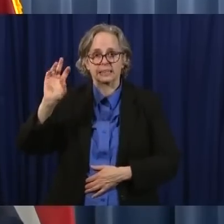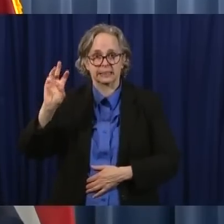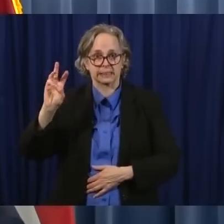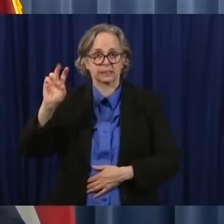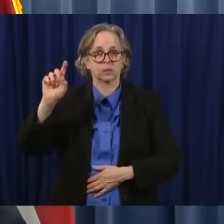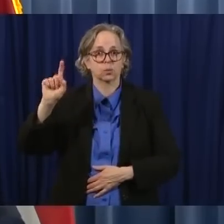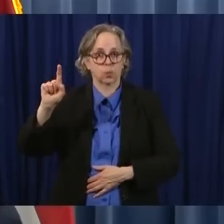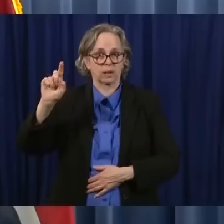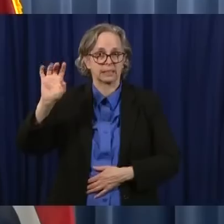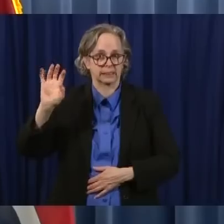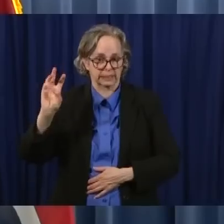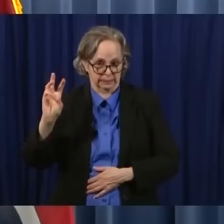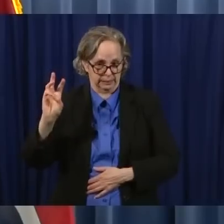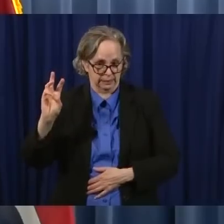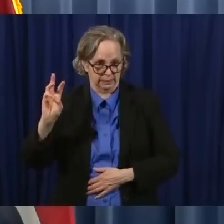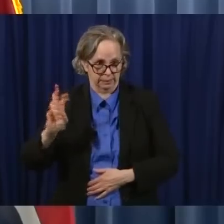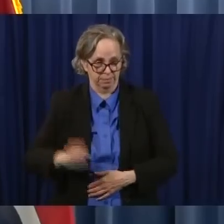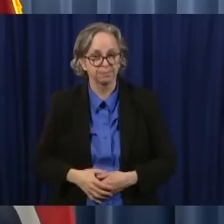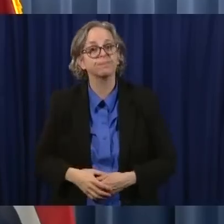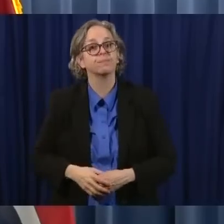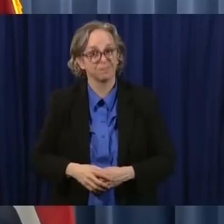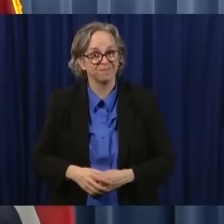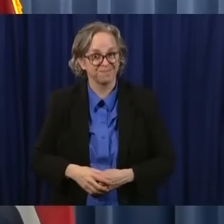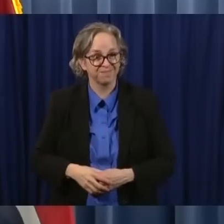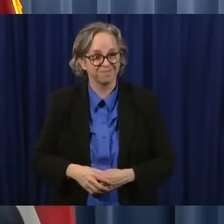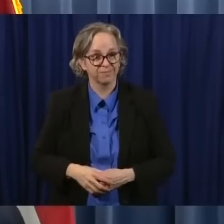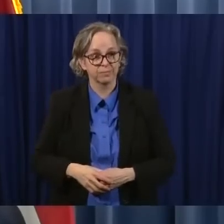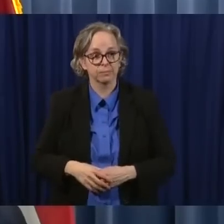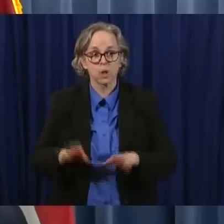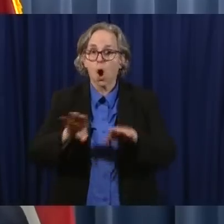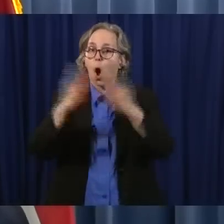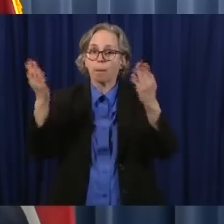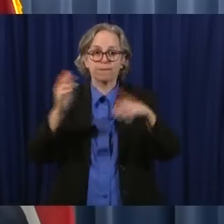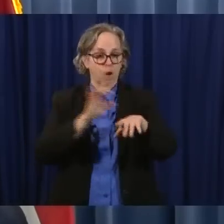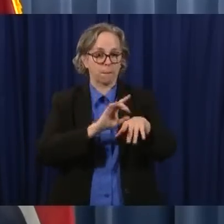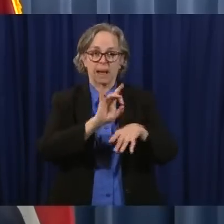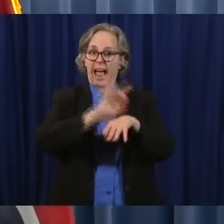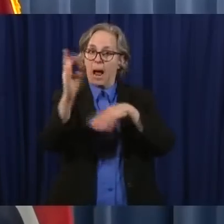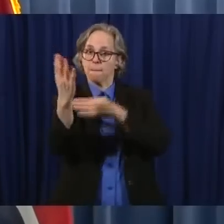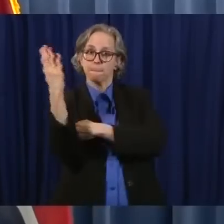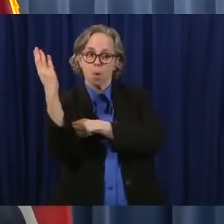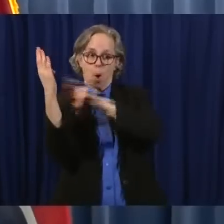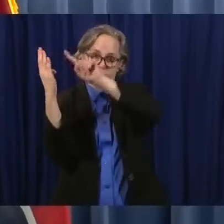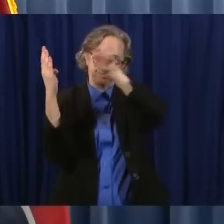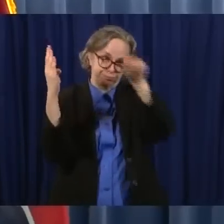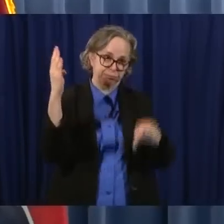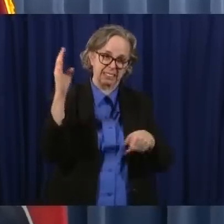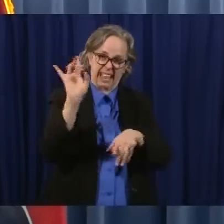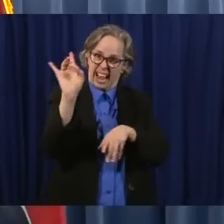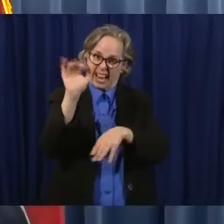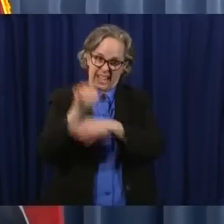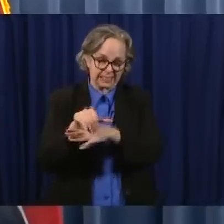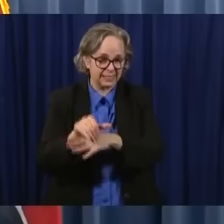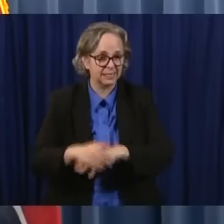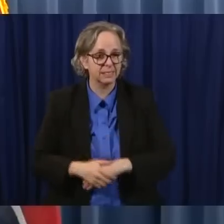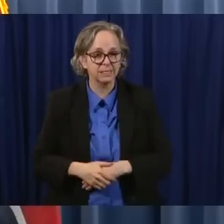THEY CAN GET THE KIND OF COUNSELING OR OTHER SUPPORT THAT THEY MIGHT NEED OVERTIME. NUMBER AGAIN? THE NUMBER IS ONE 807 20